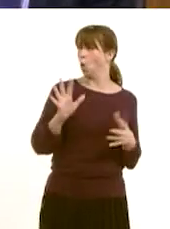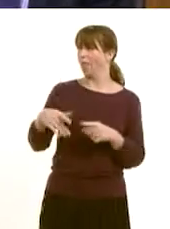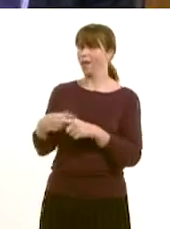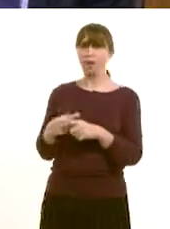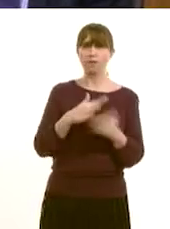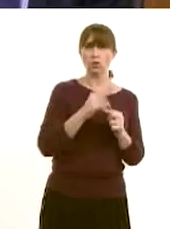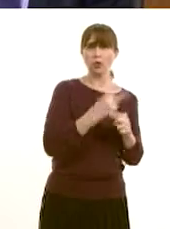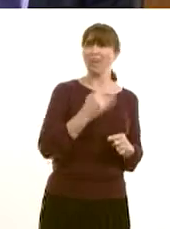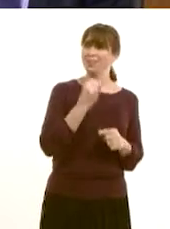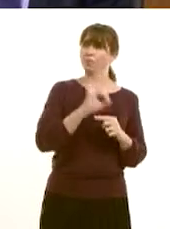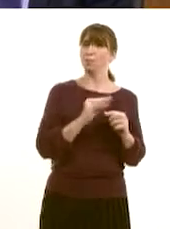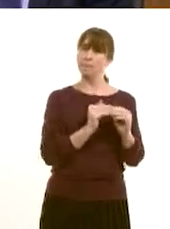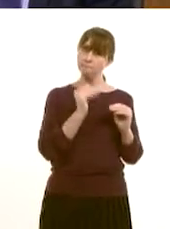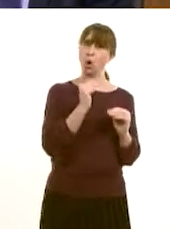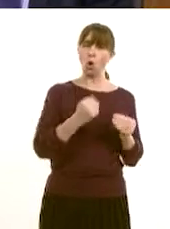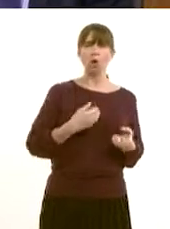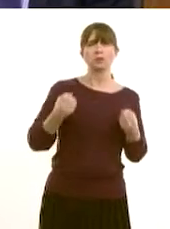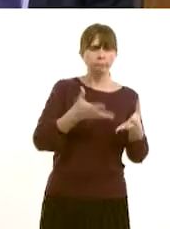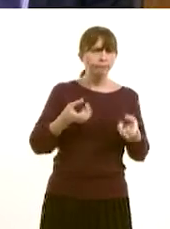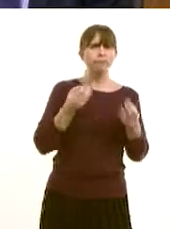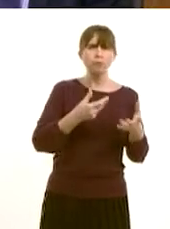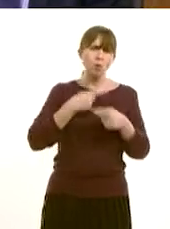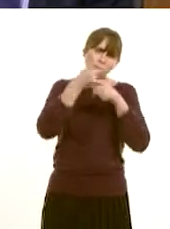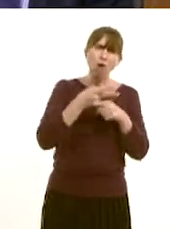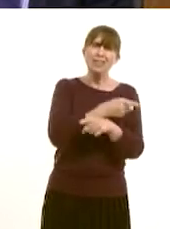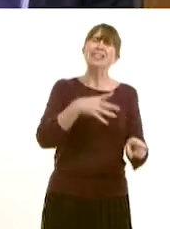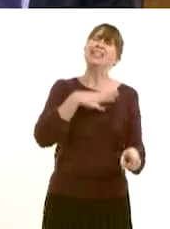per cent moreóand we will continue to look after those who need care the most.